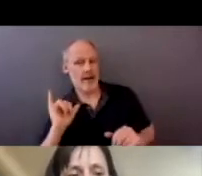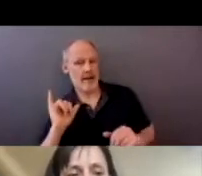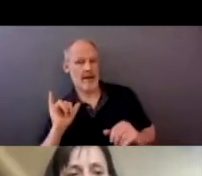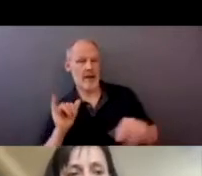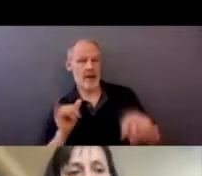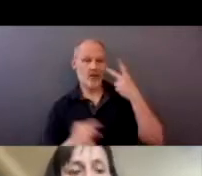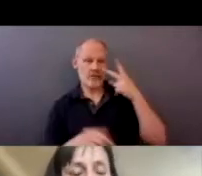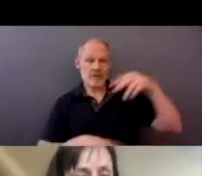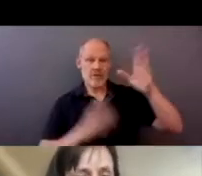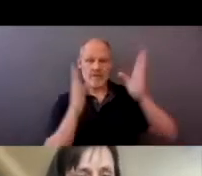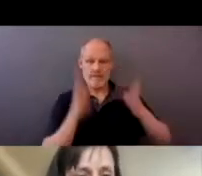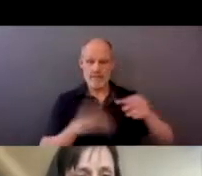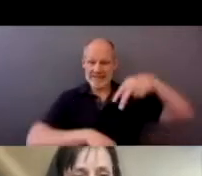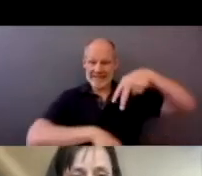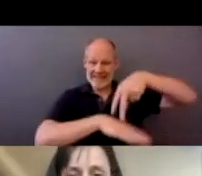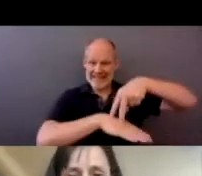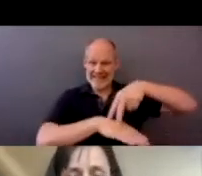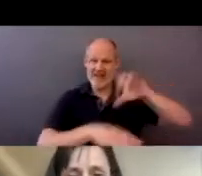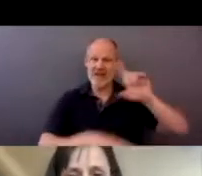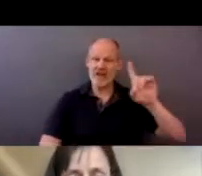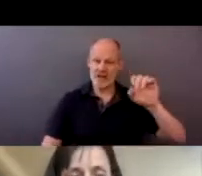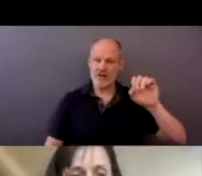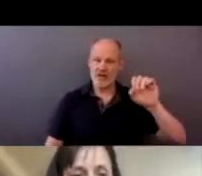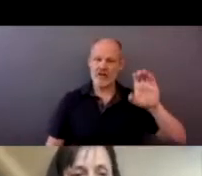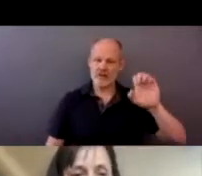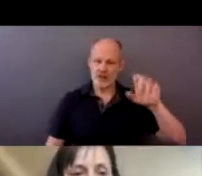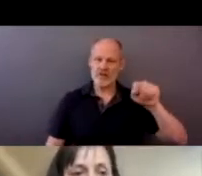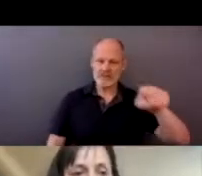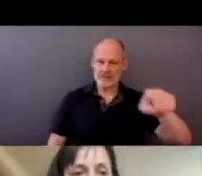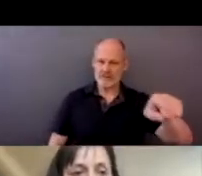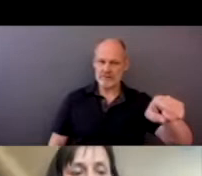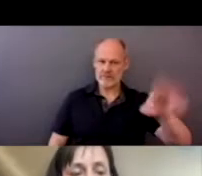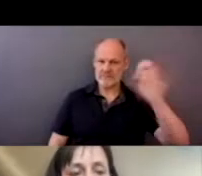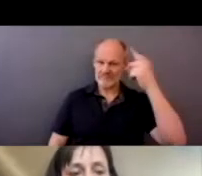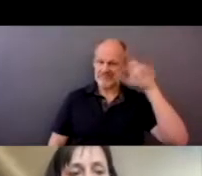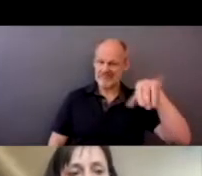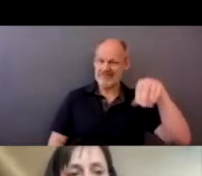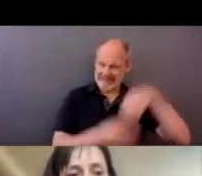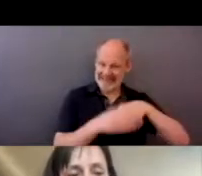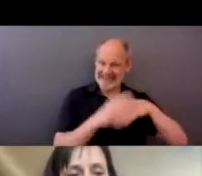And then this is an Artful Discoveries in the museum program so you can see how